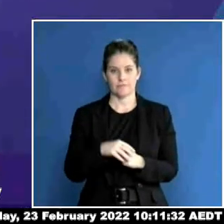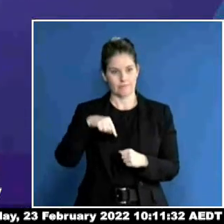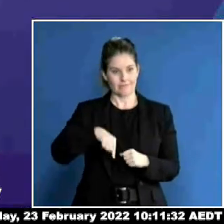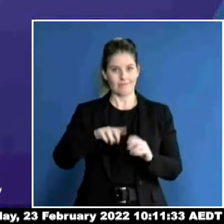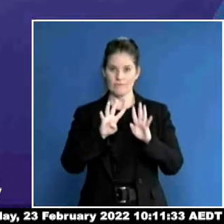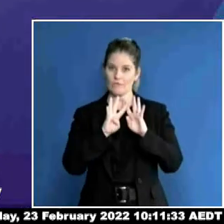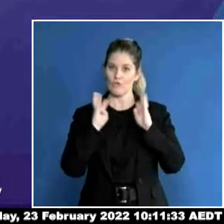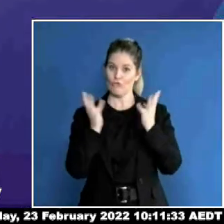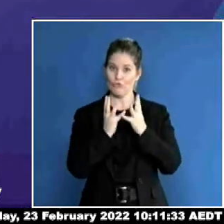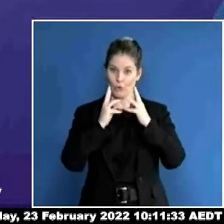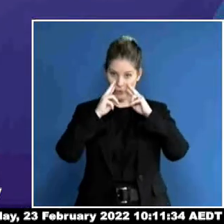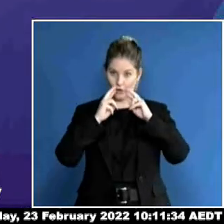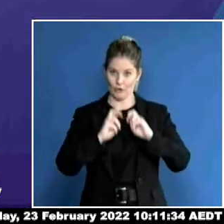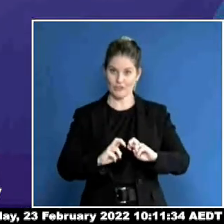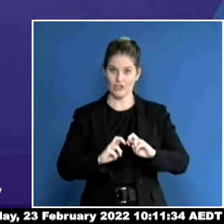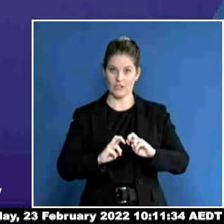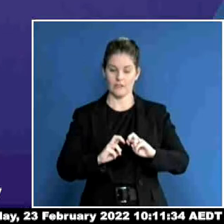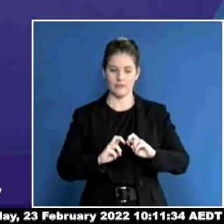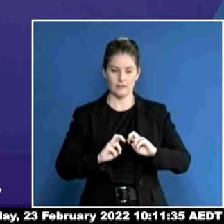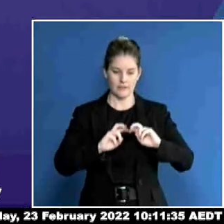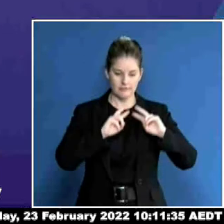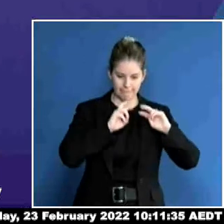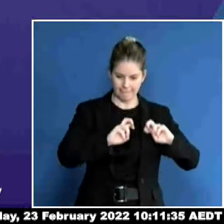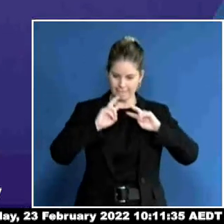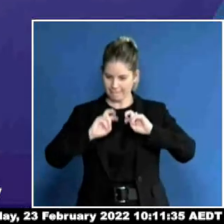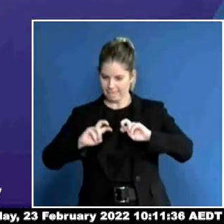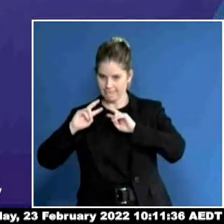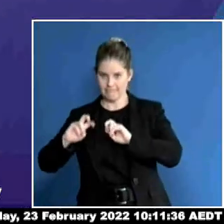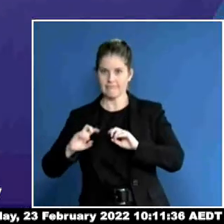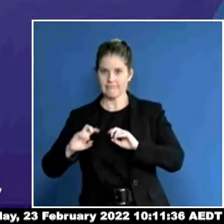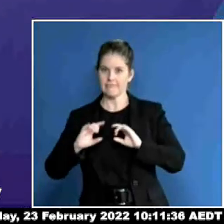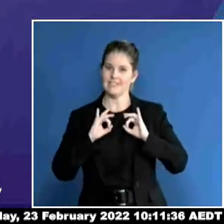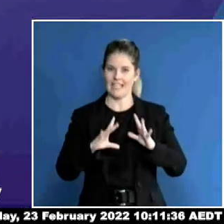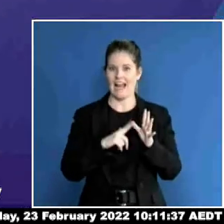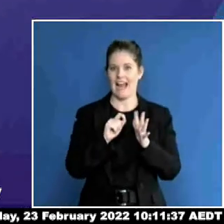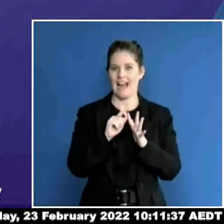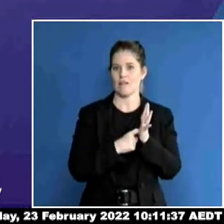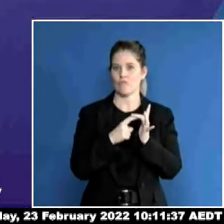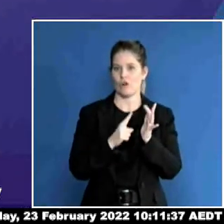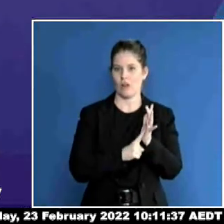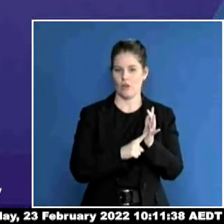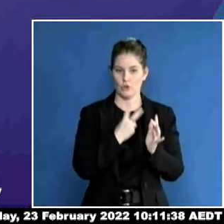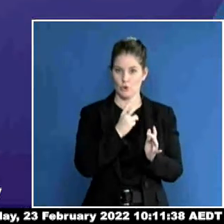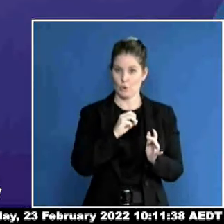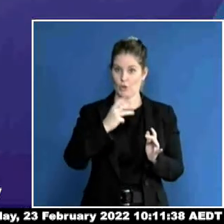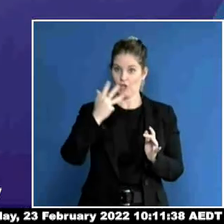commenced in April 2019 - nearly three years ago - other bodies have also been